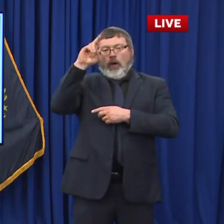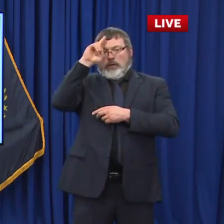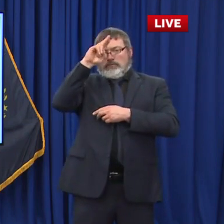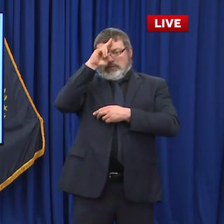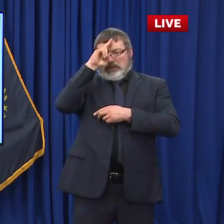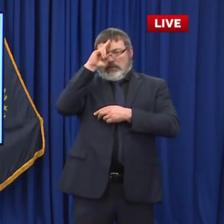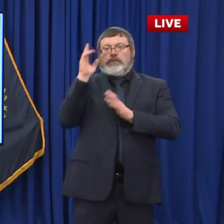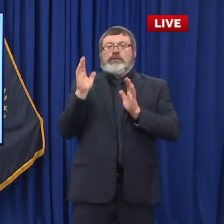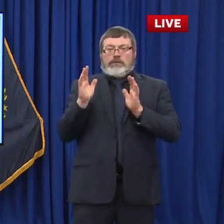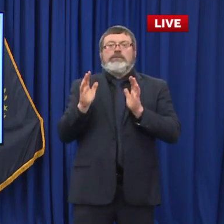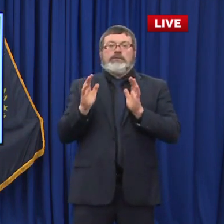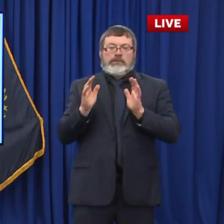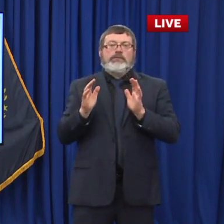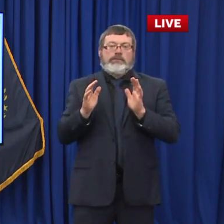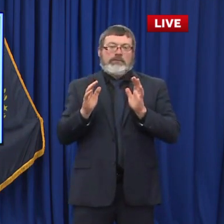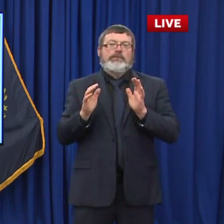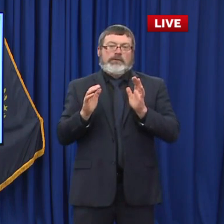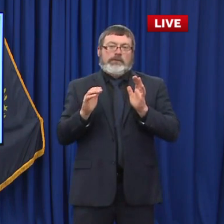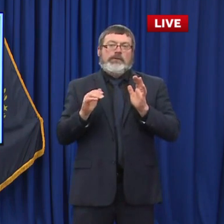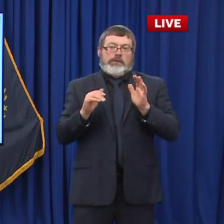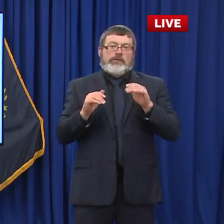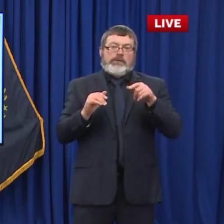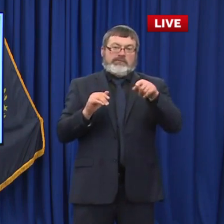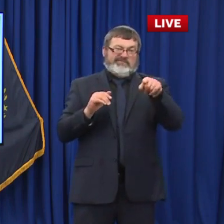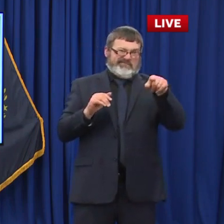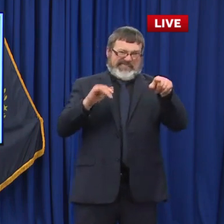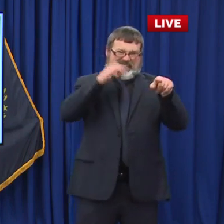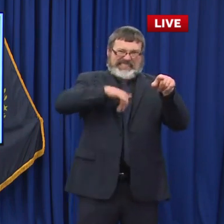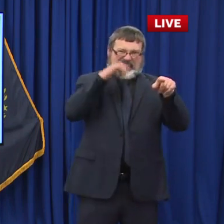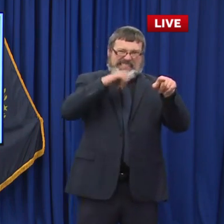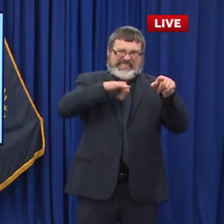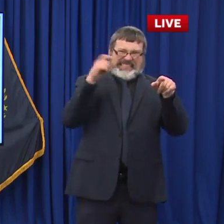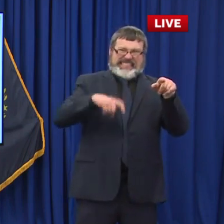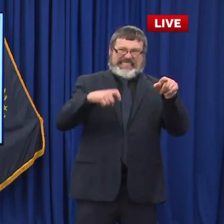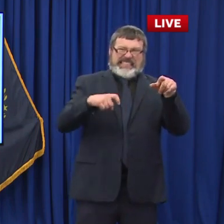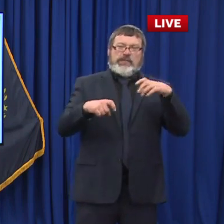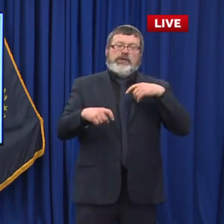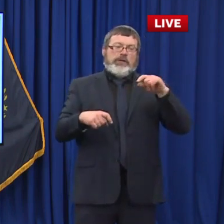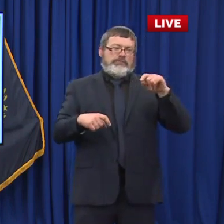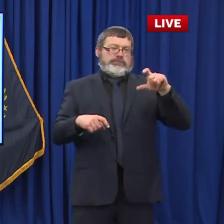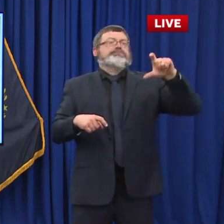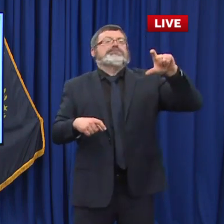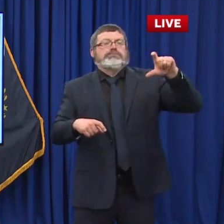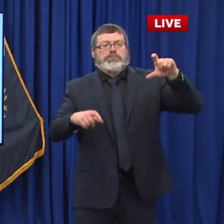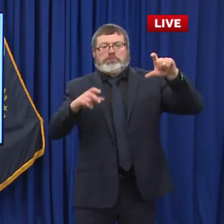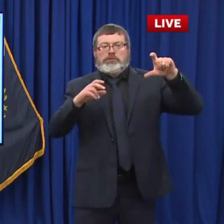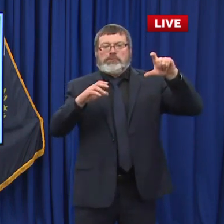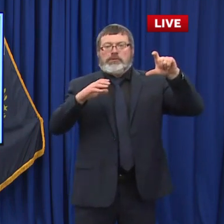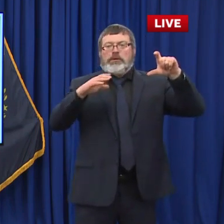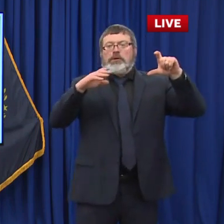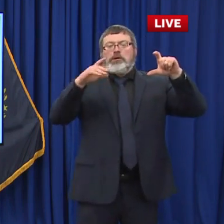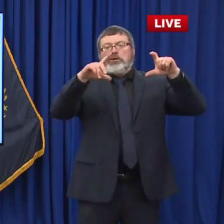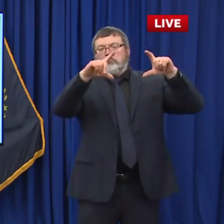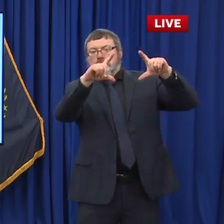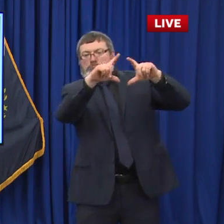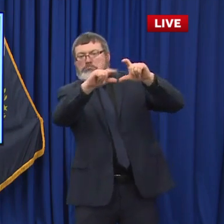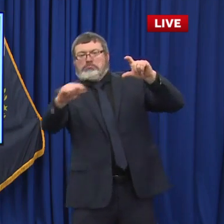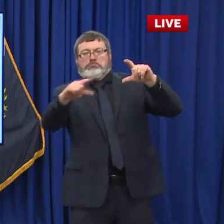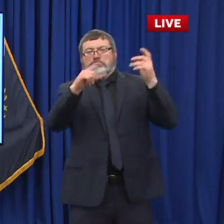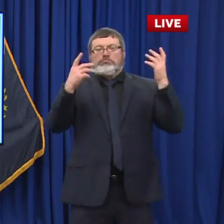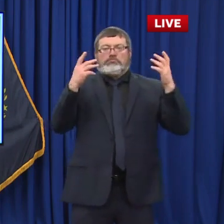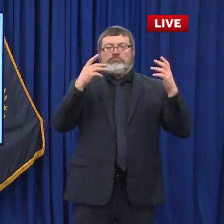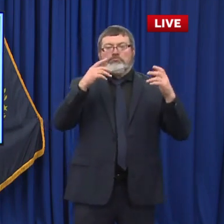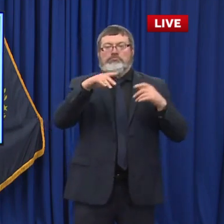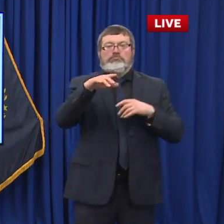AN ADDITIONAL $7 MILLION WILL BE ALLOCATED TO HOSPITALS AND HOSPITALS THAT HAVE BEEN HARDEST HIT WITH THE COVID PANDEMIC.